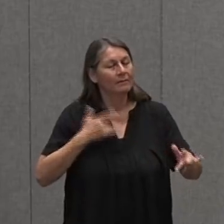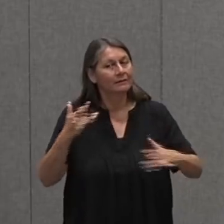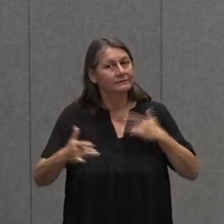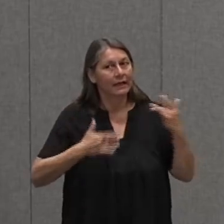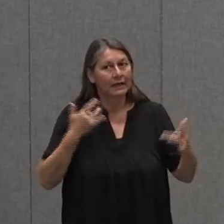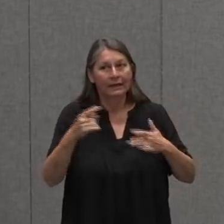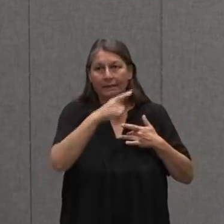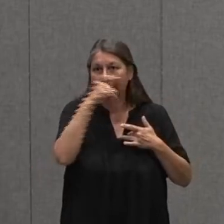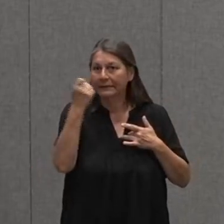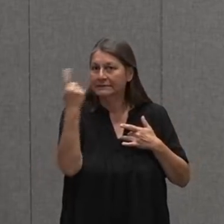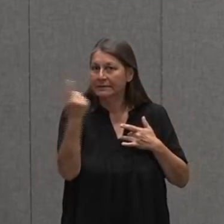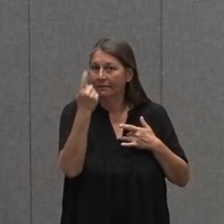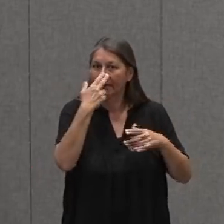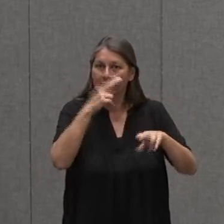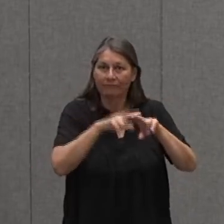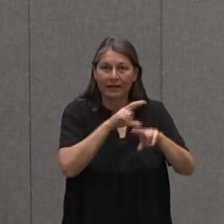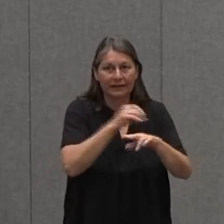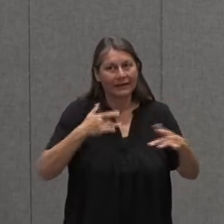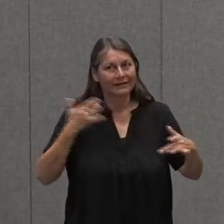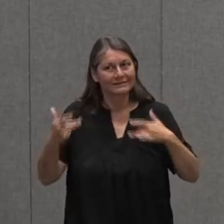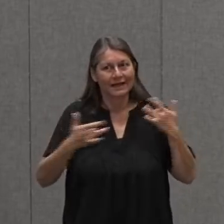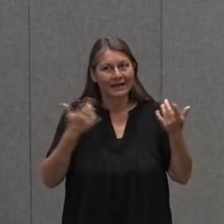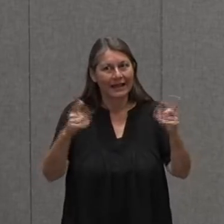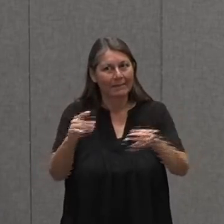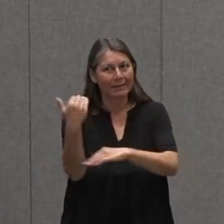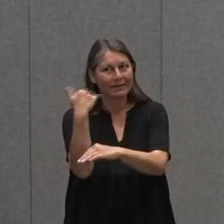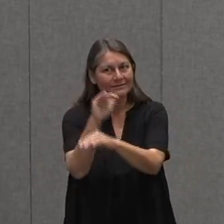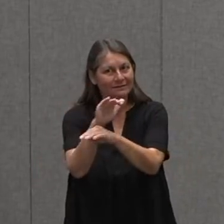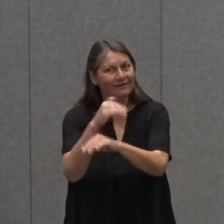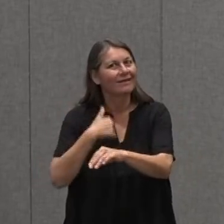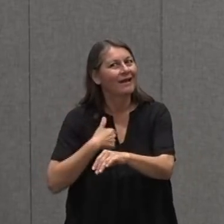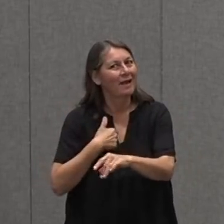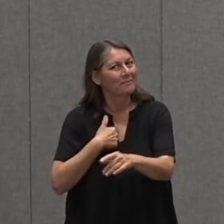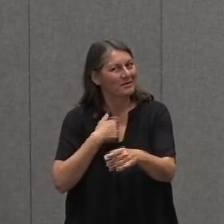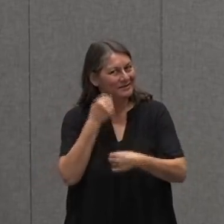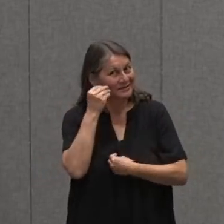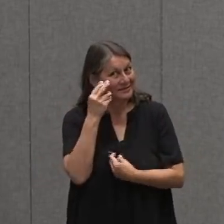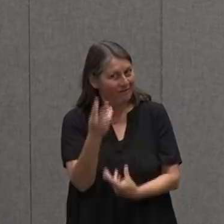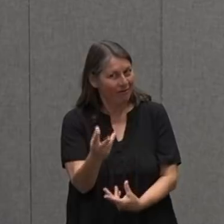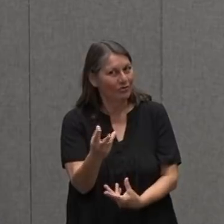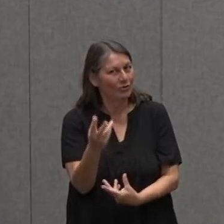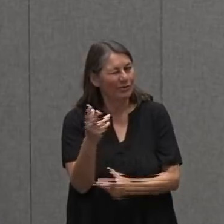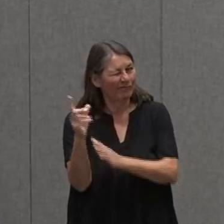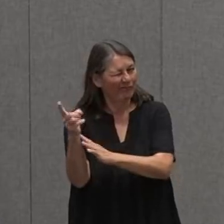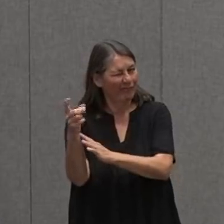and exciting happened last night. And I'm going to talk to you about that in just a minute.